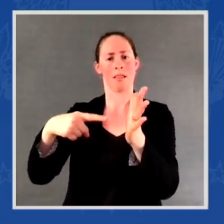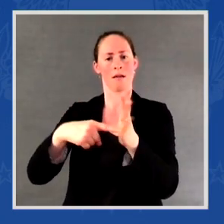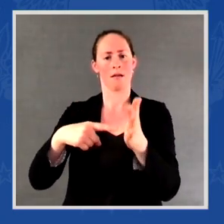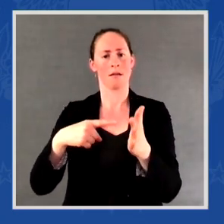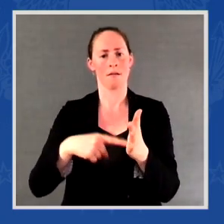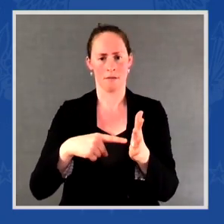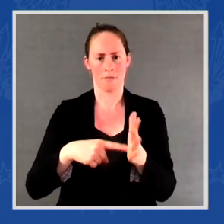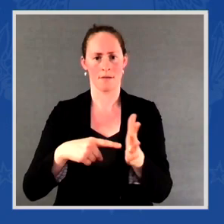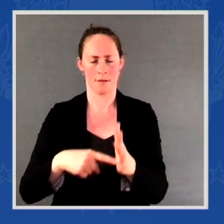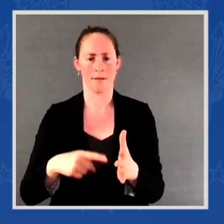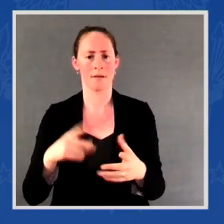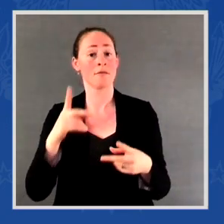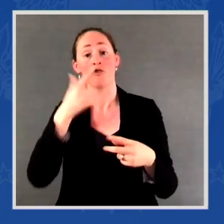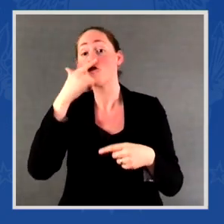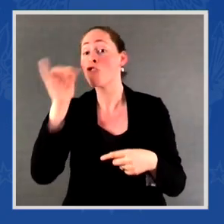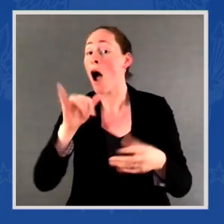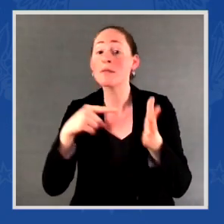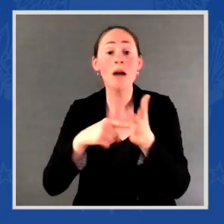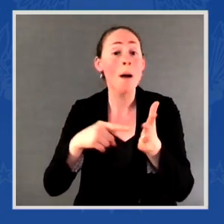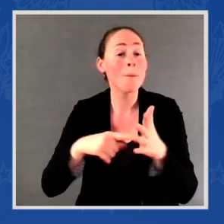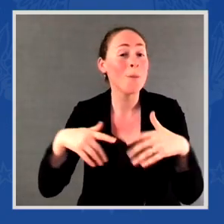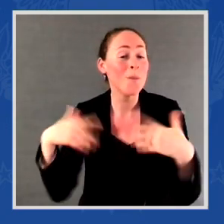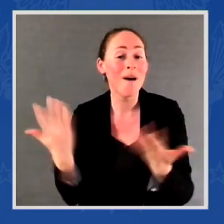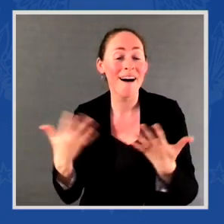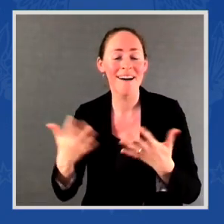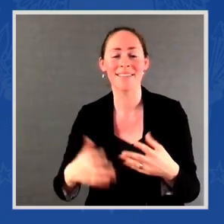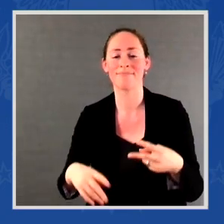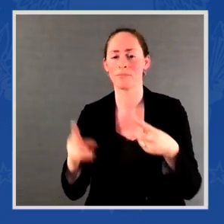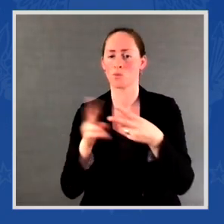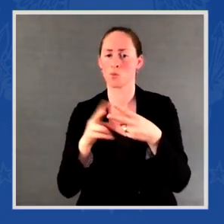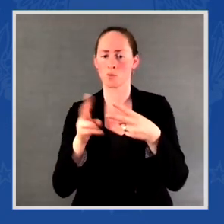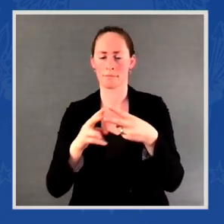One is making sure we do everything in our power